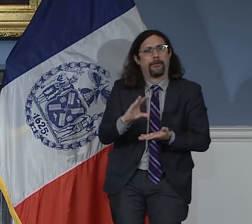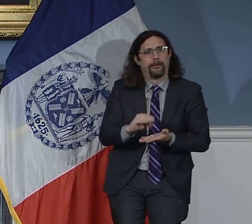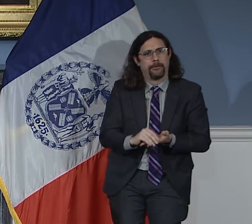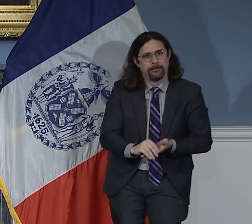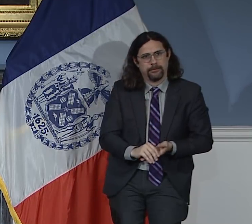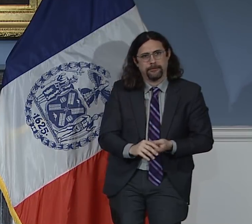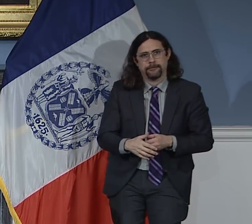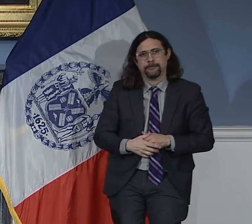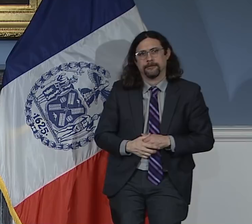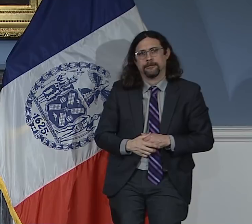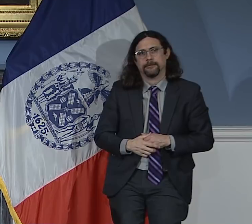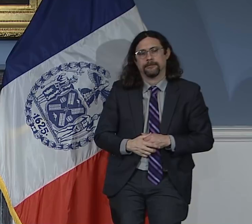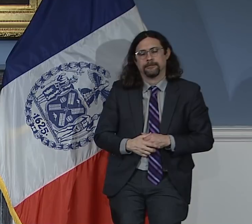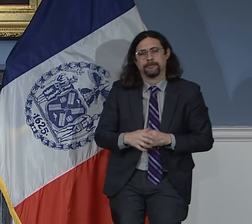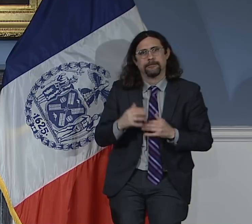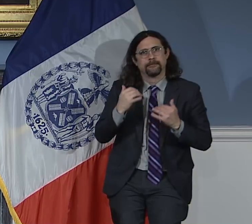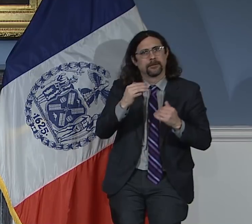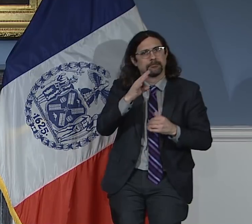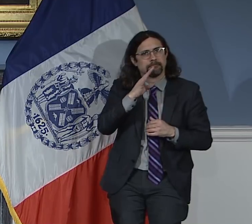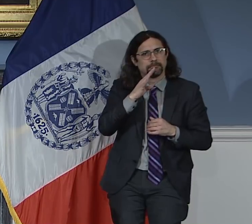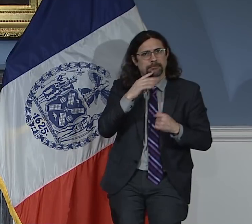SPANISH.